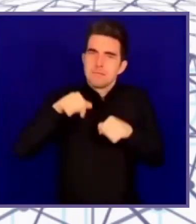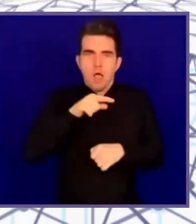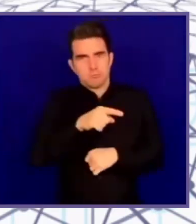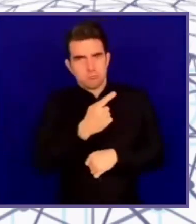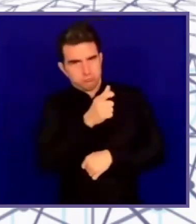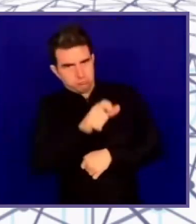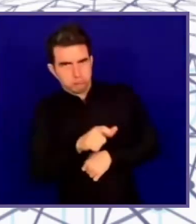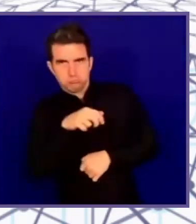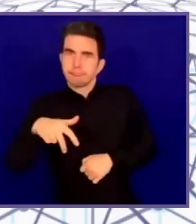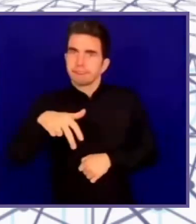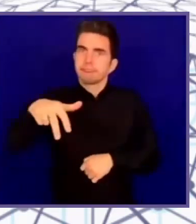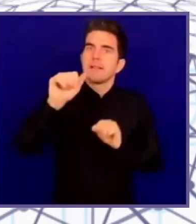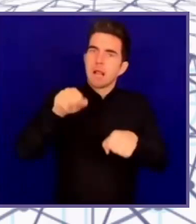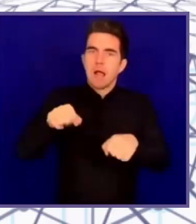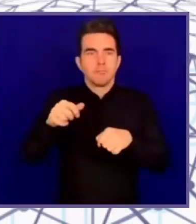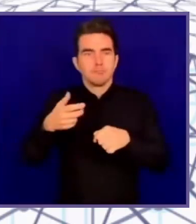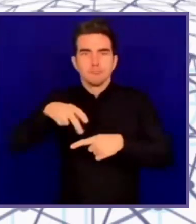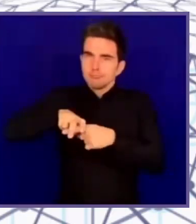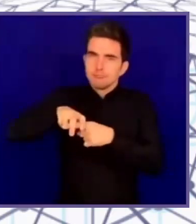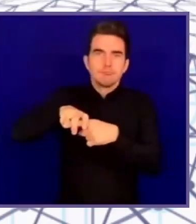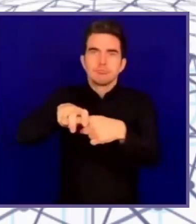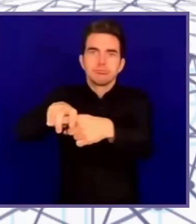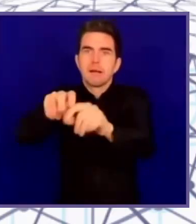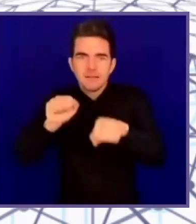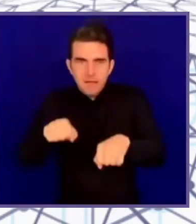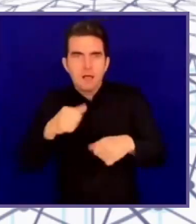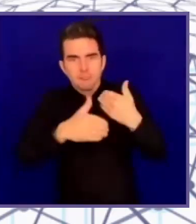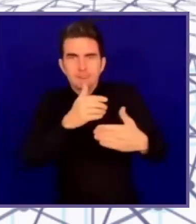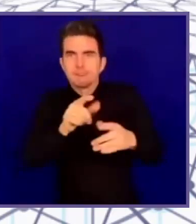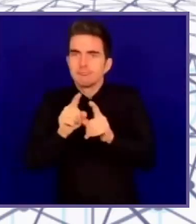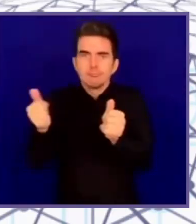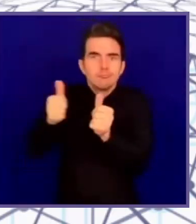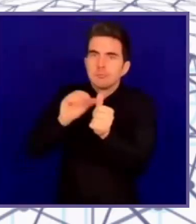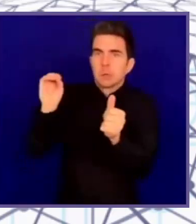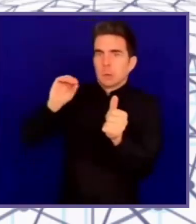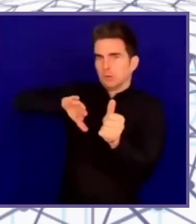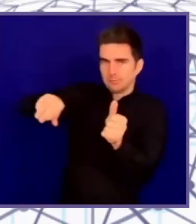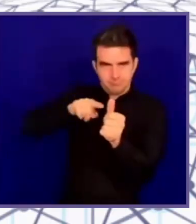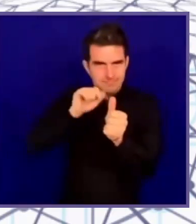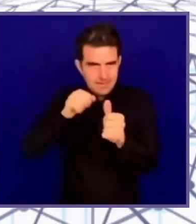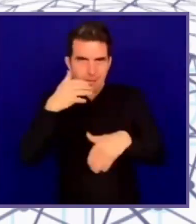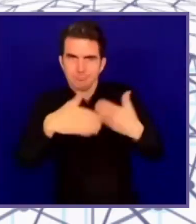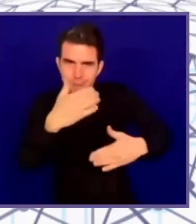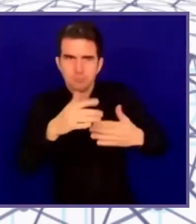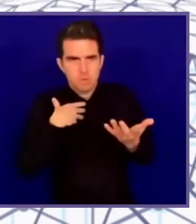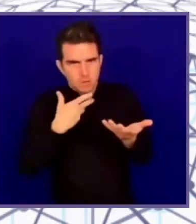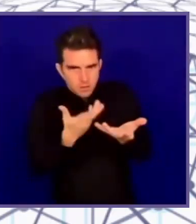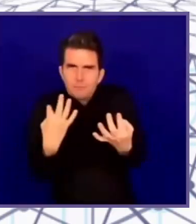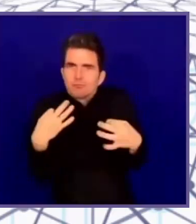the big tech companies, I'm not looking over to my left here, we'll put air control in their earbuds,